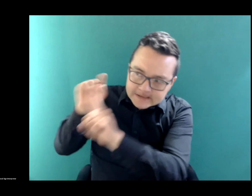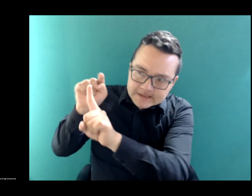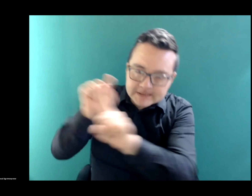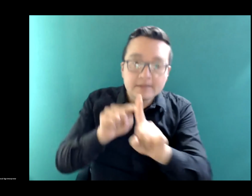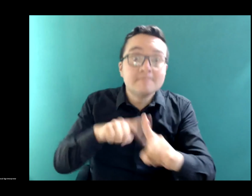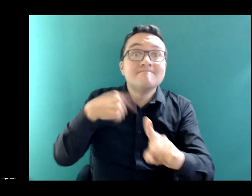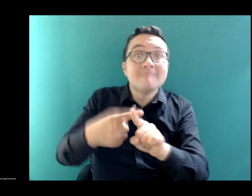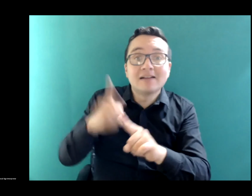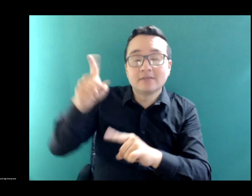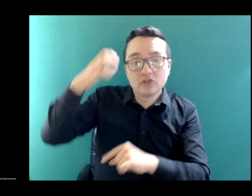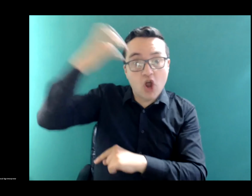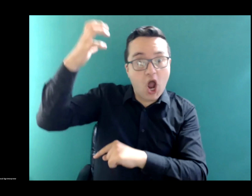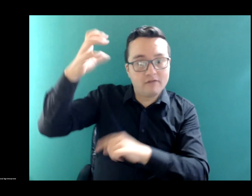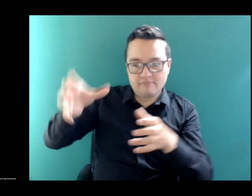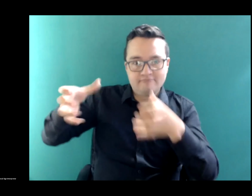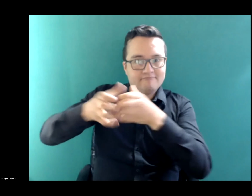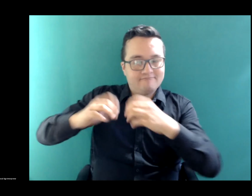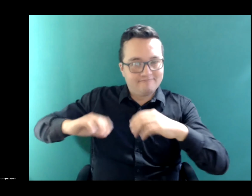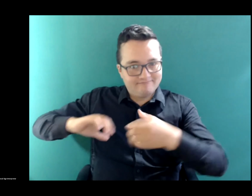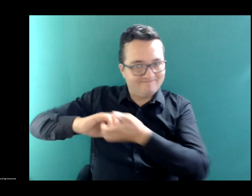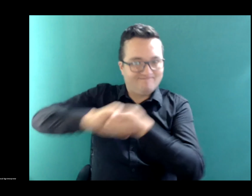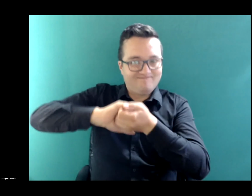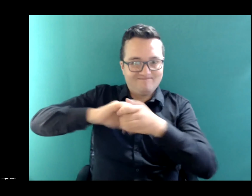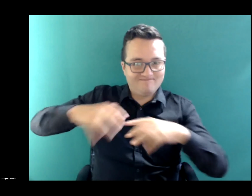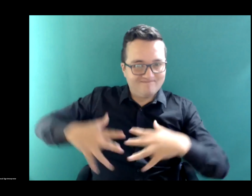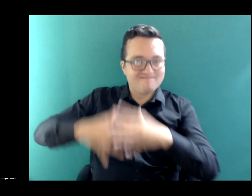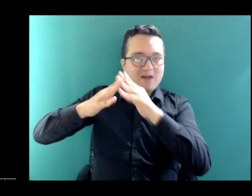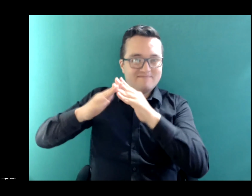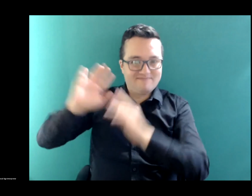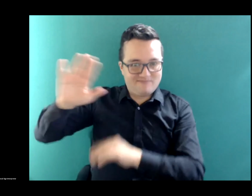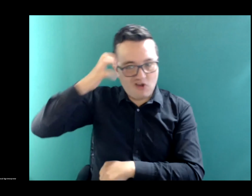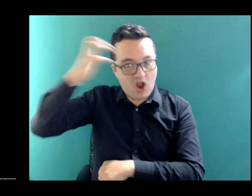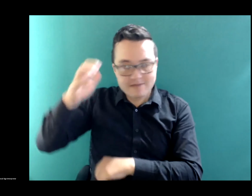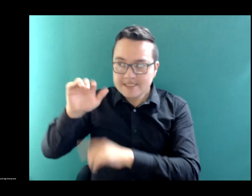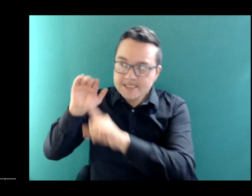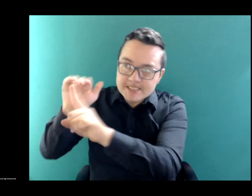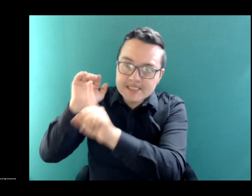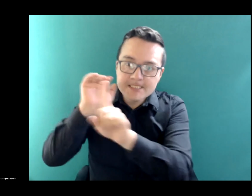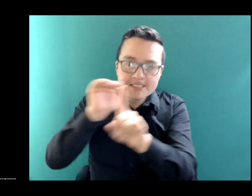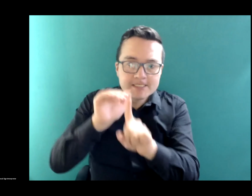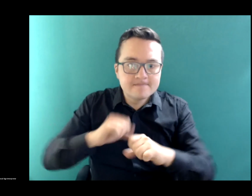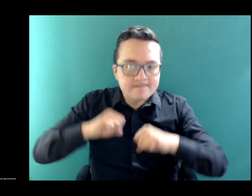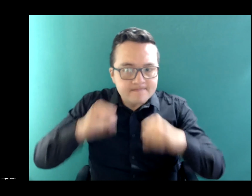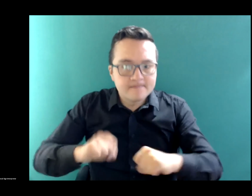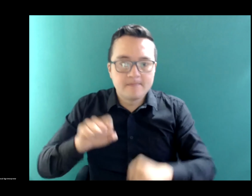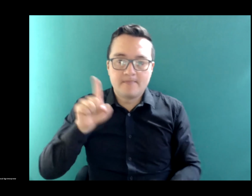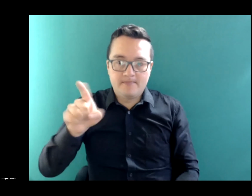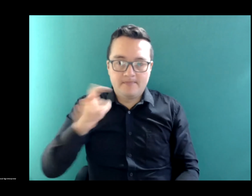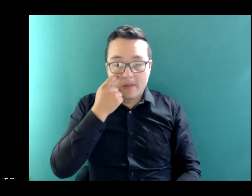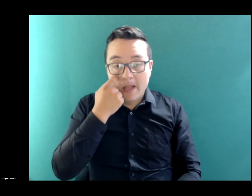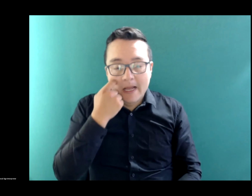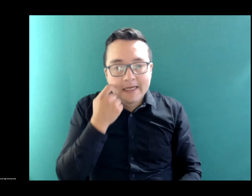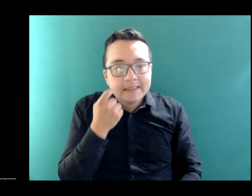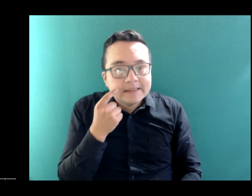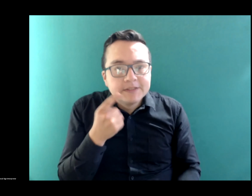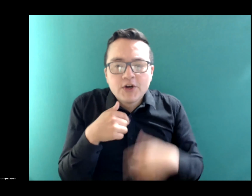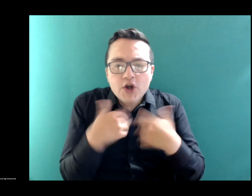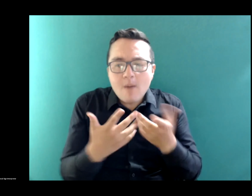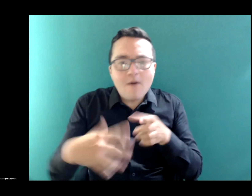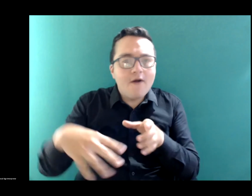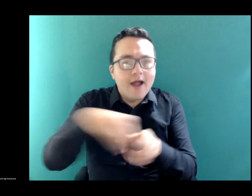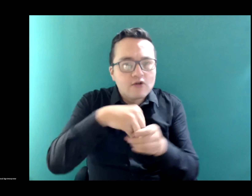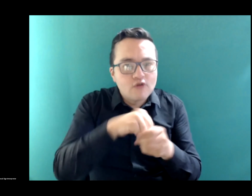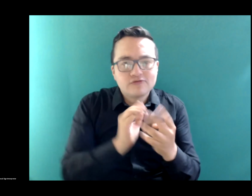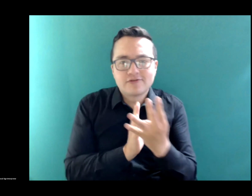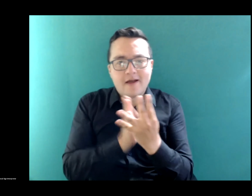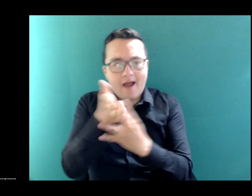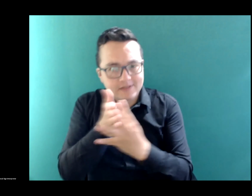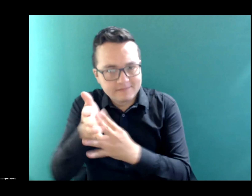For those gaps systematically, we need to address it.